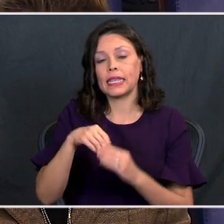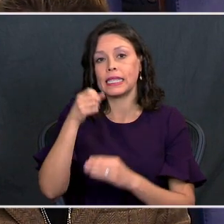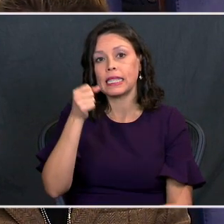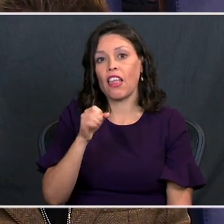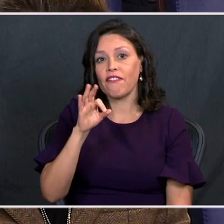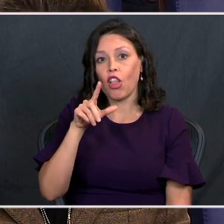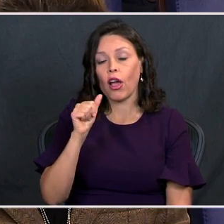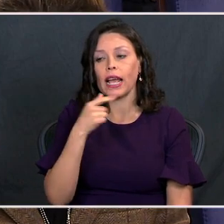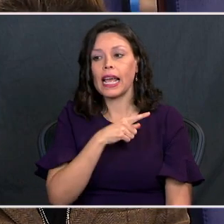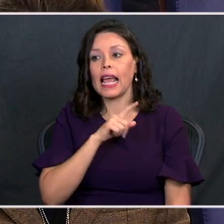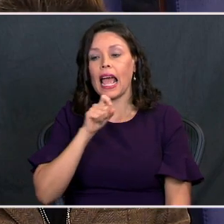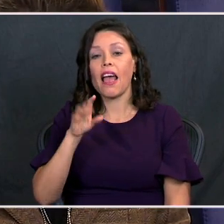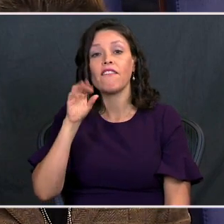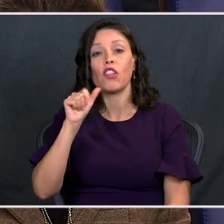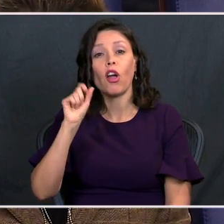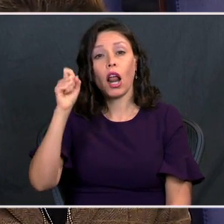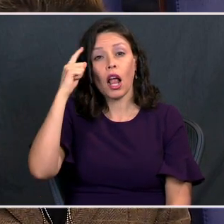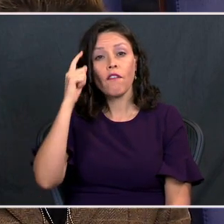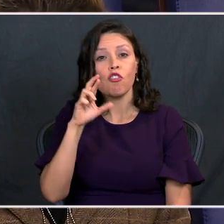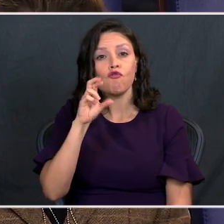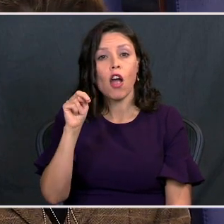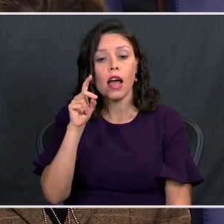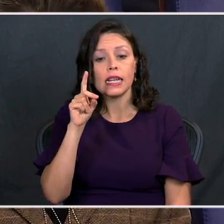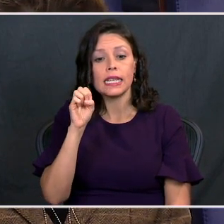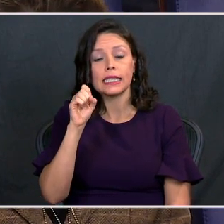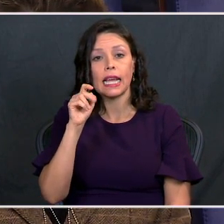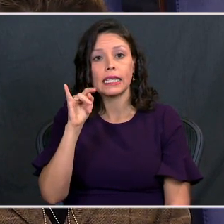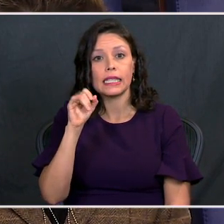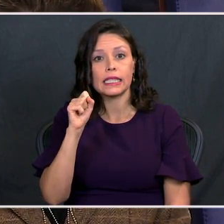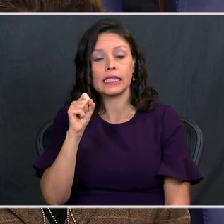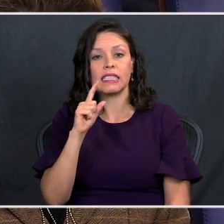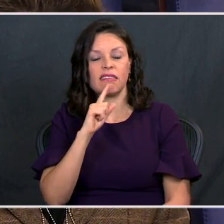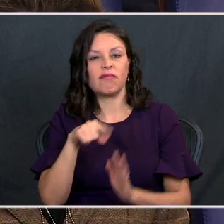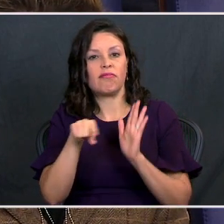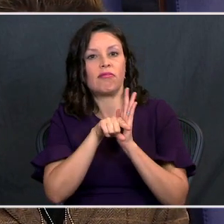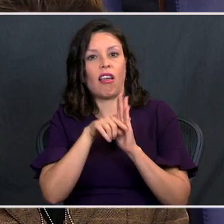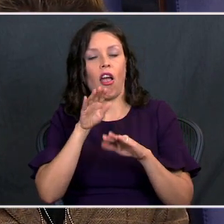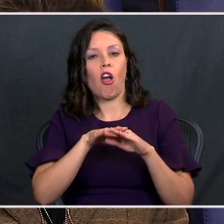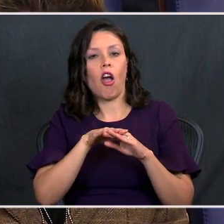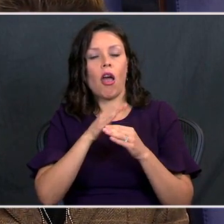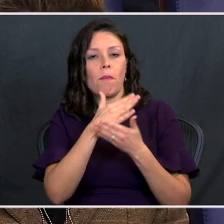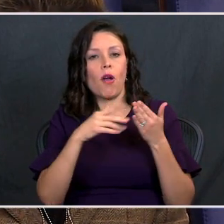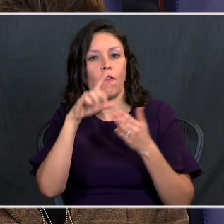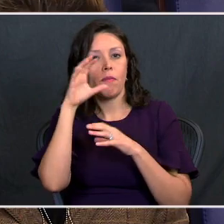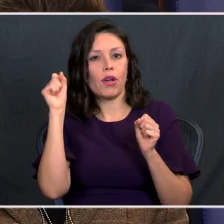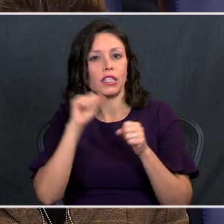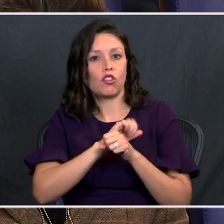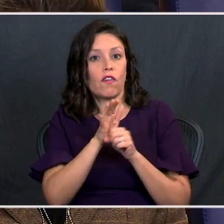He asks: Florida Governor Ron DeSantis has blasted part of the President's COVID plan, specifically saying, quote,